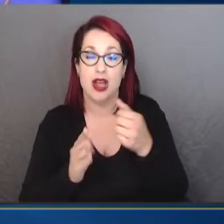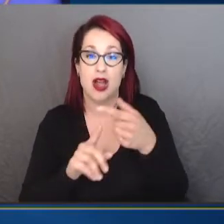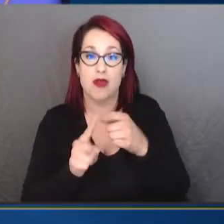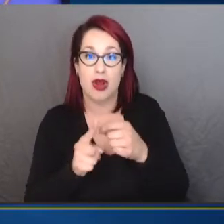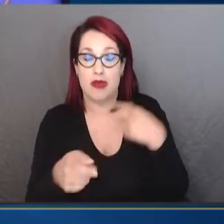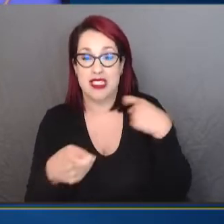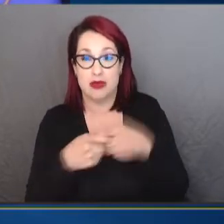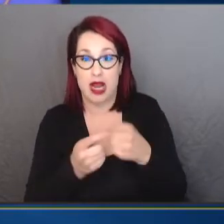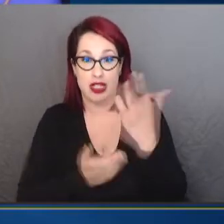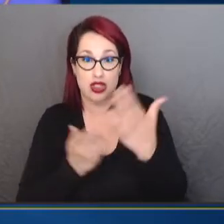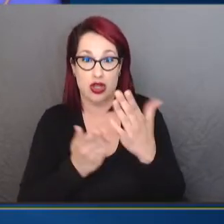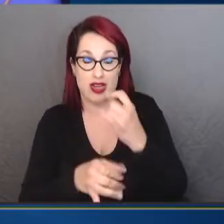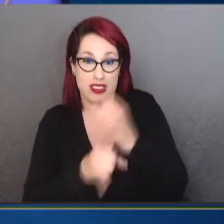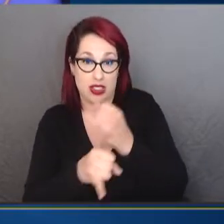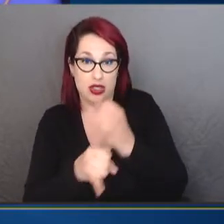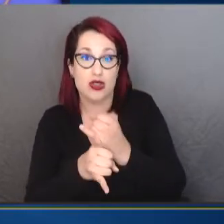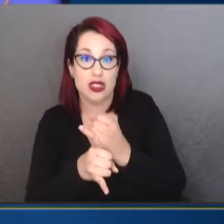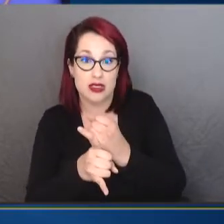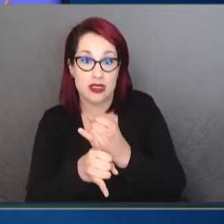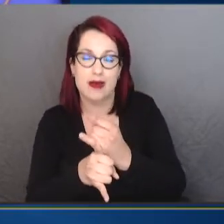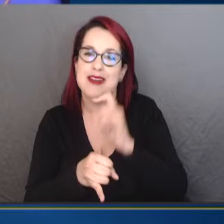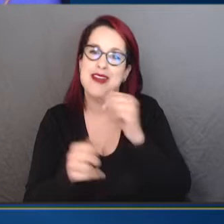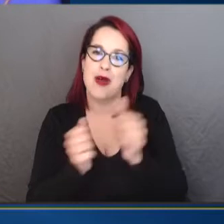are also not with us today, but we will -- just still wanted to acknowledge them.